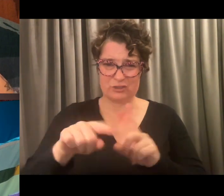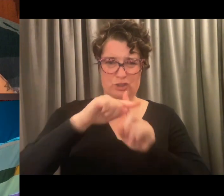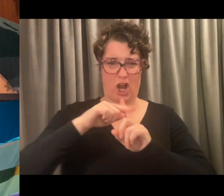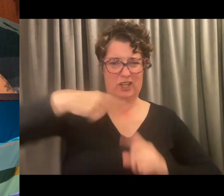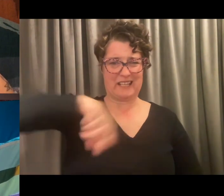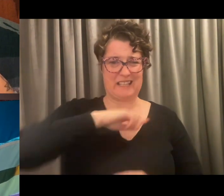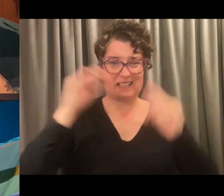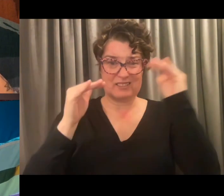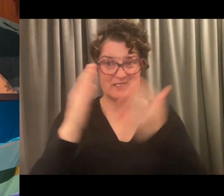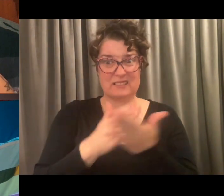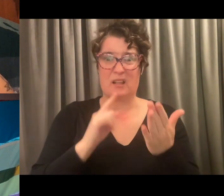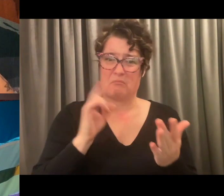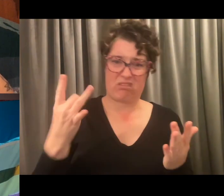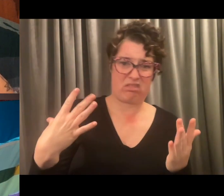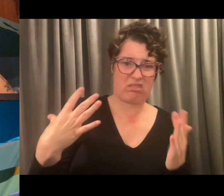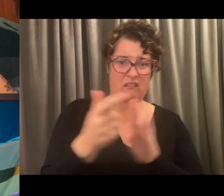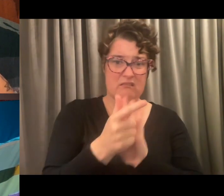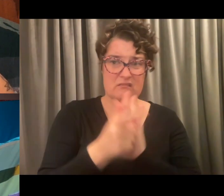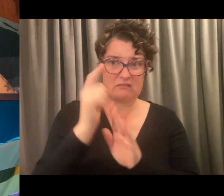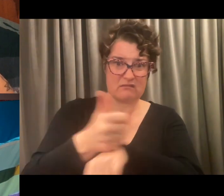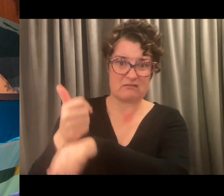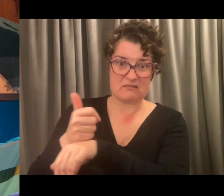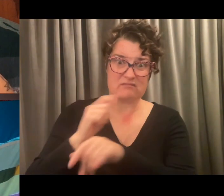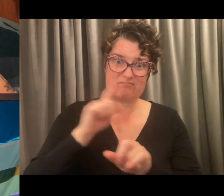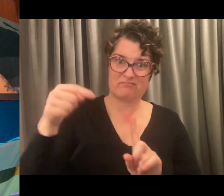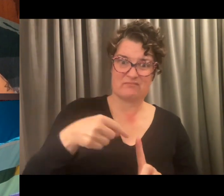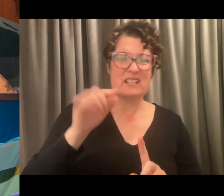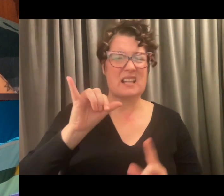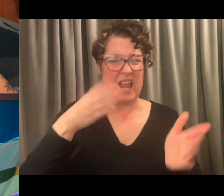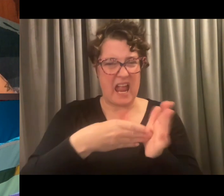the anti-drag stuff or like some of the laws that are happening in Florida,